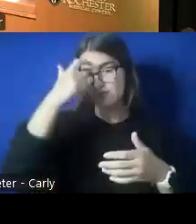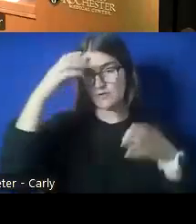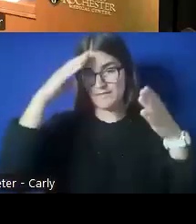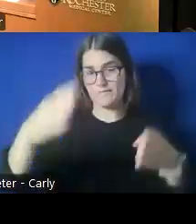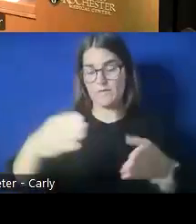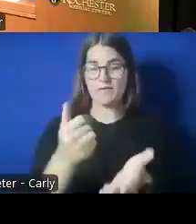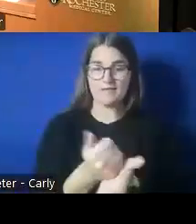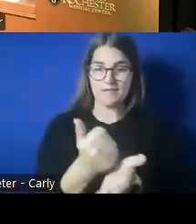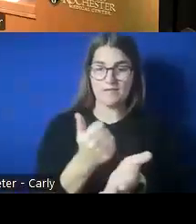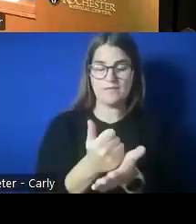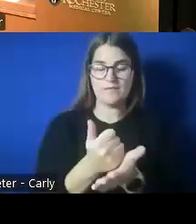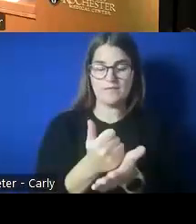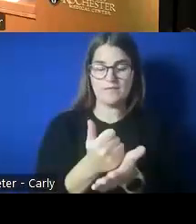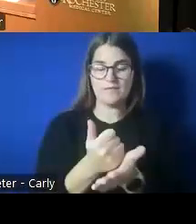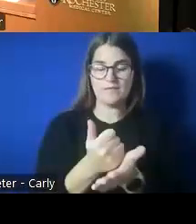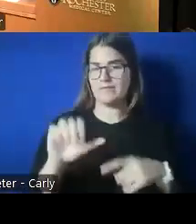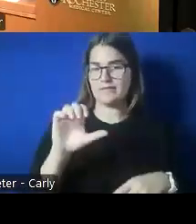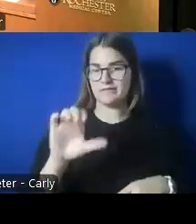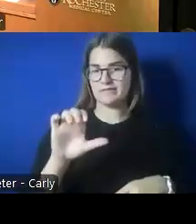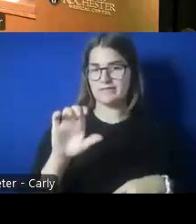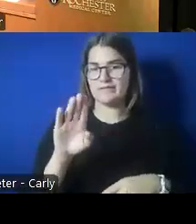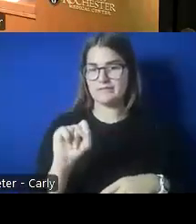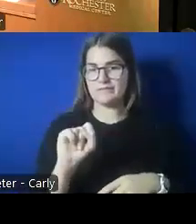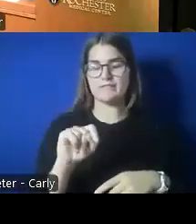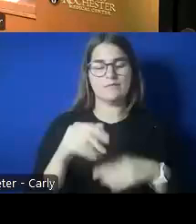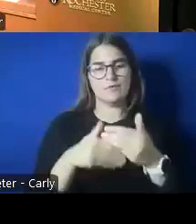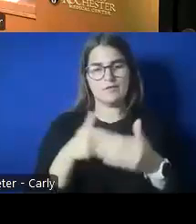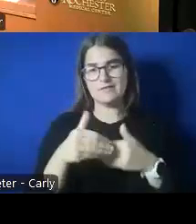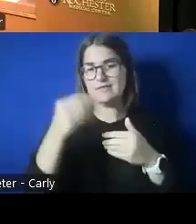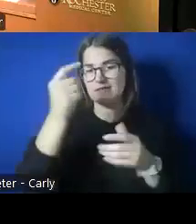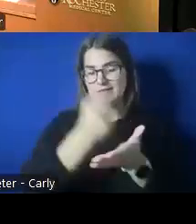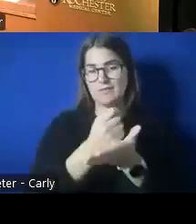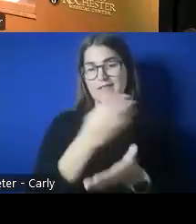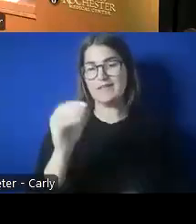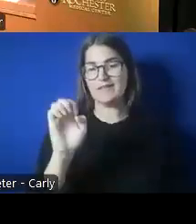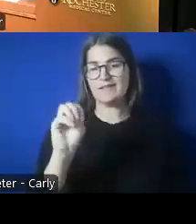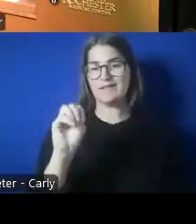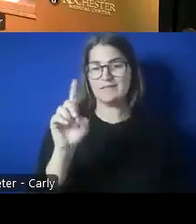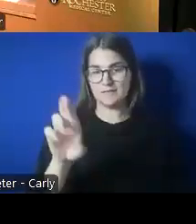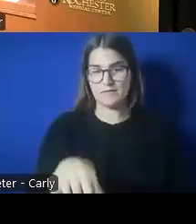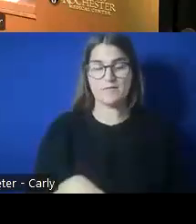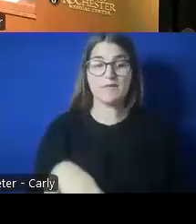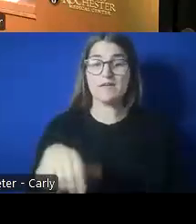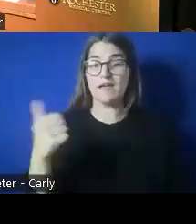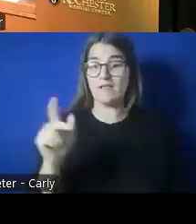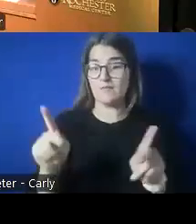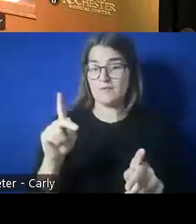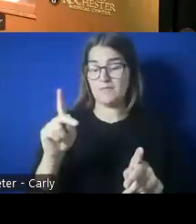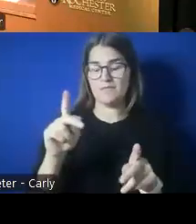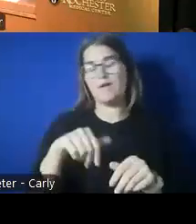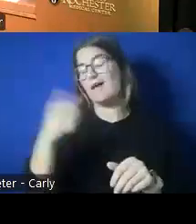in cognitive processing therapy and EMDR um her other hats in our department include um sorry her